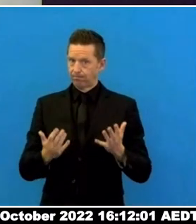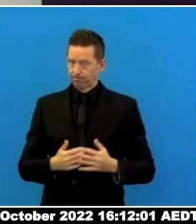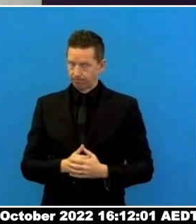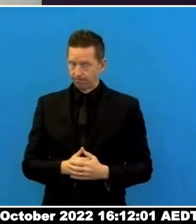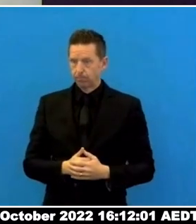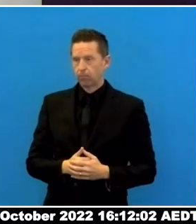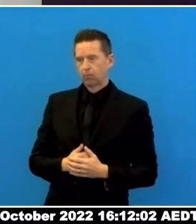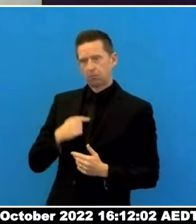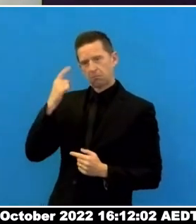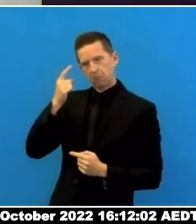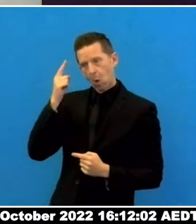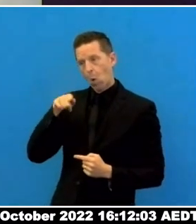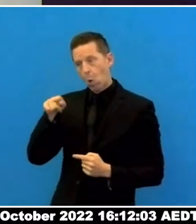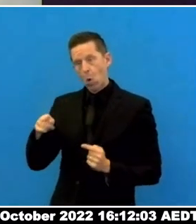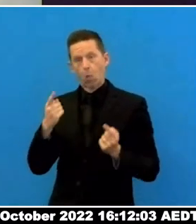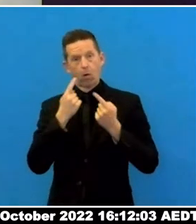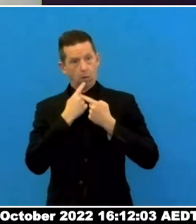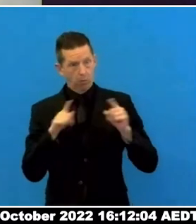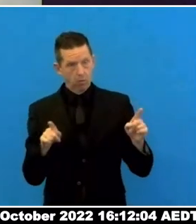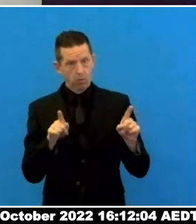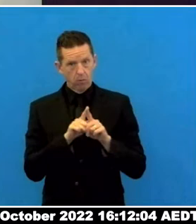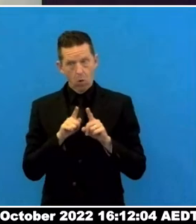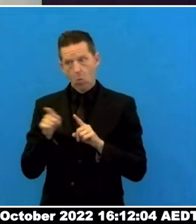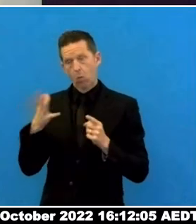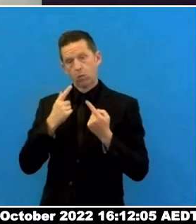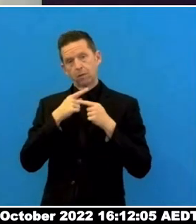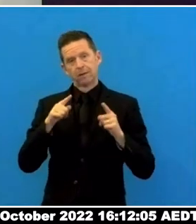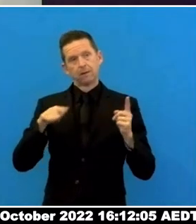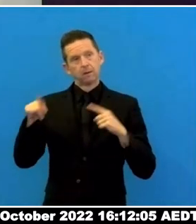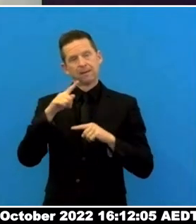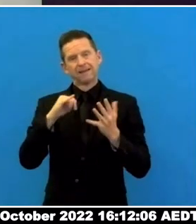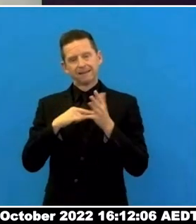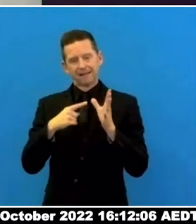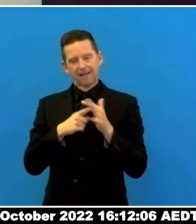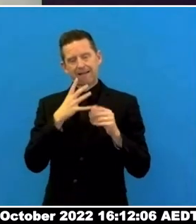Is your message also to state governments on the services they provide,